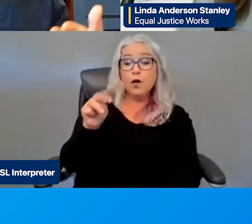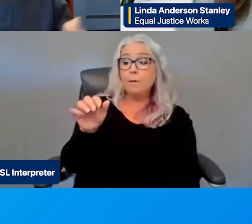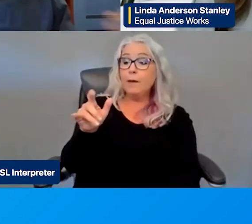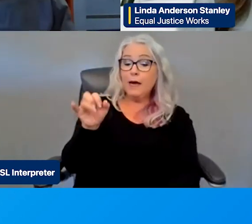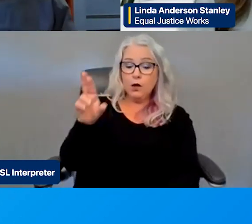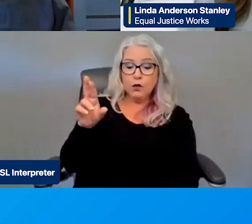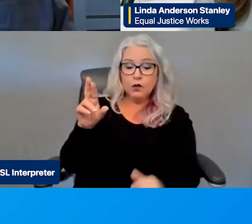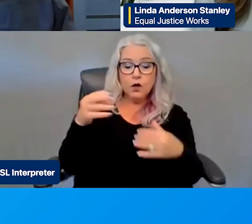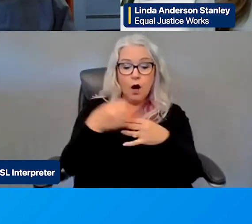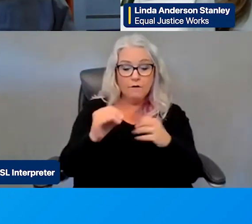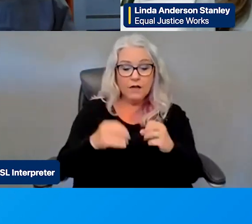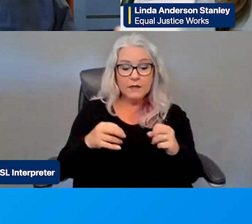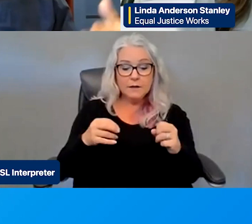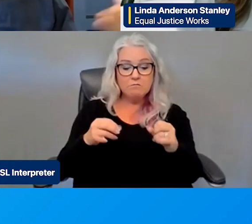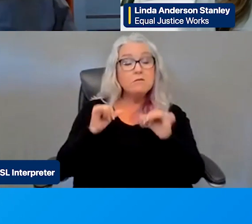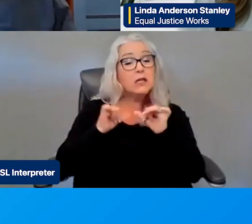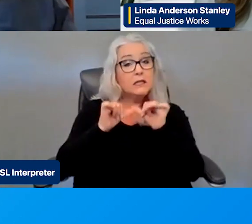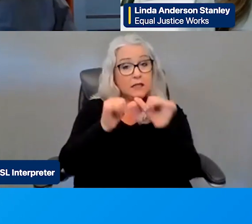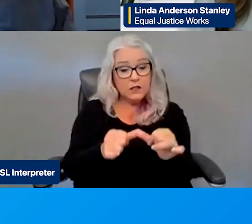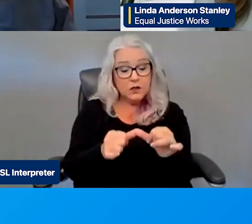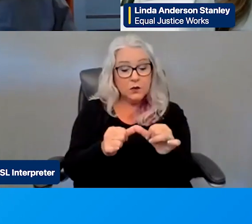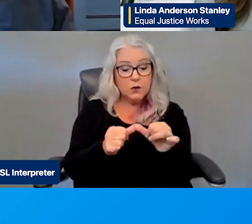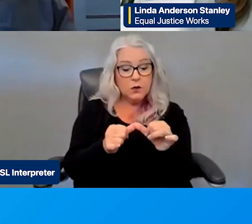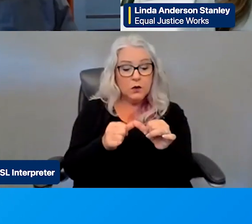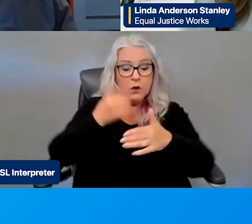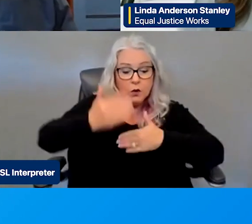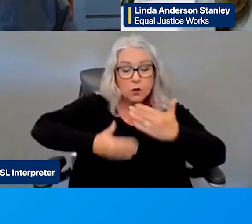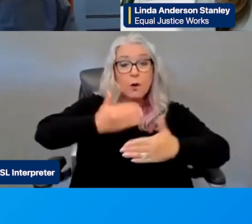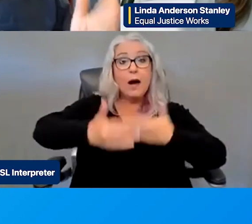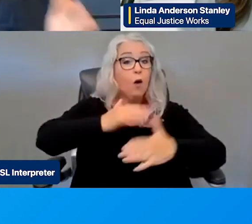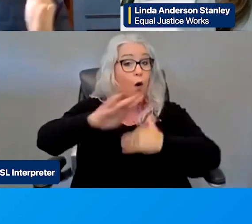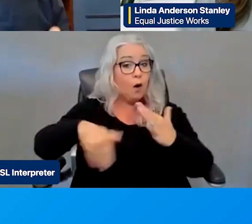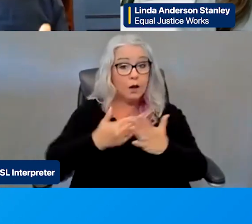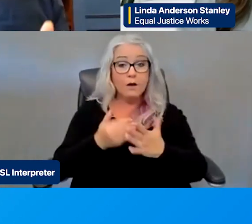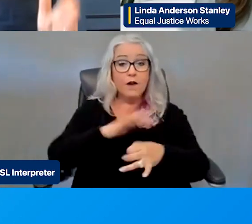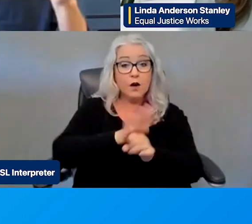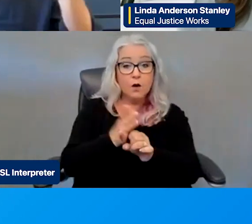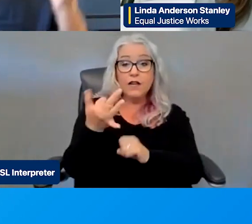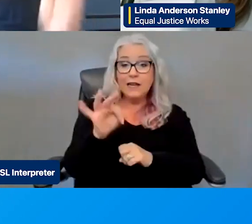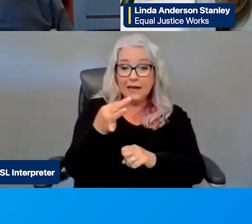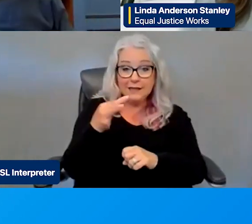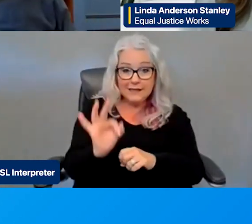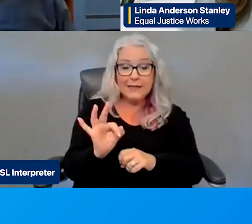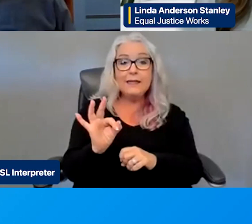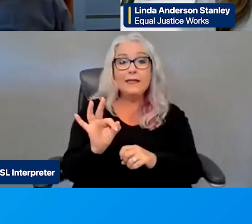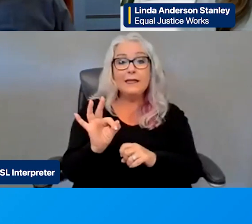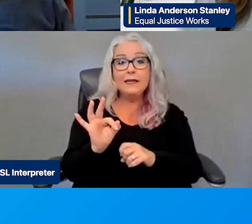for the duration of the COVID-19 press conferences via a settlement. Awarded settlement.